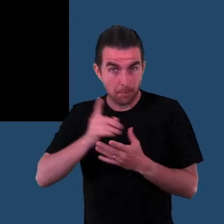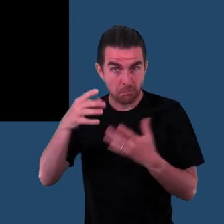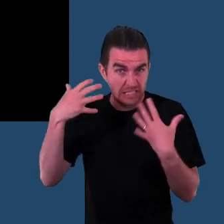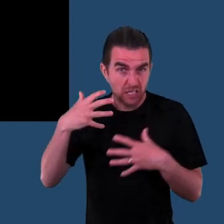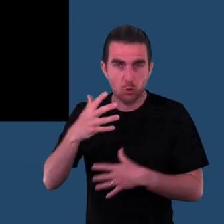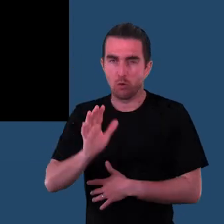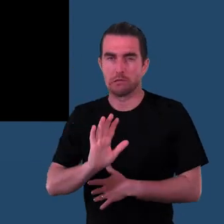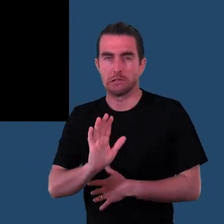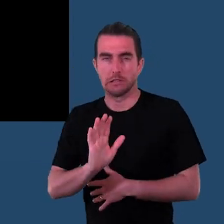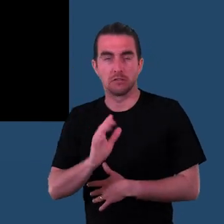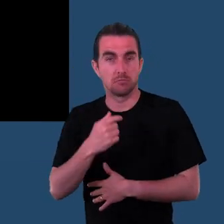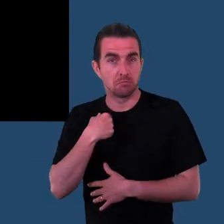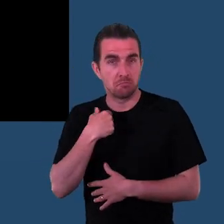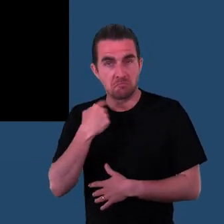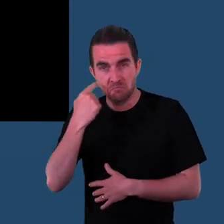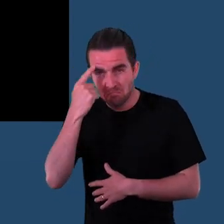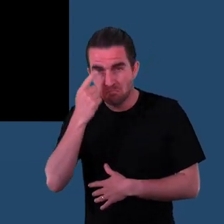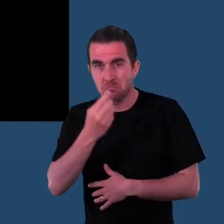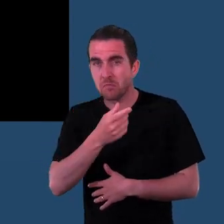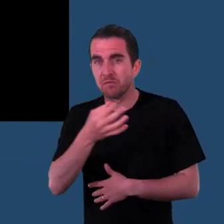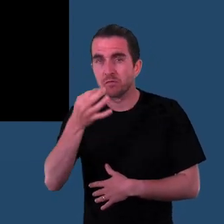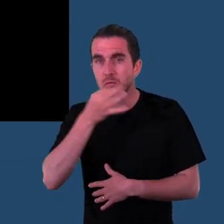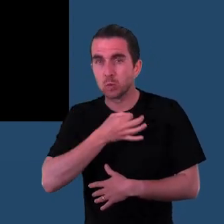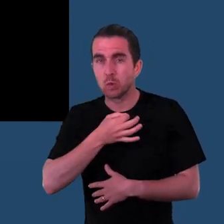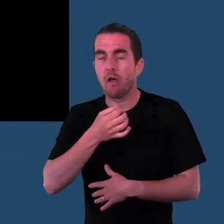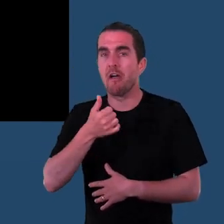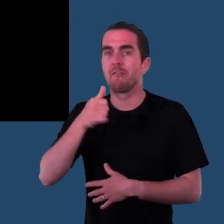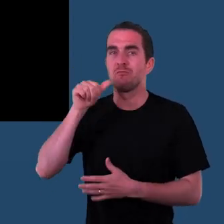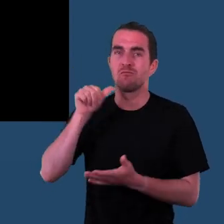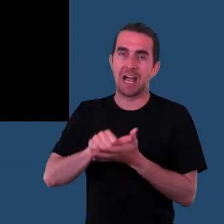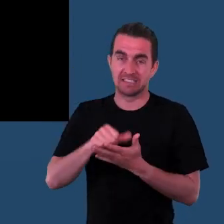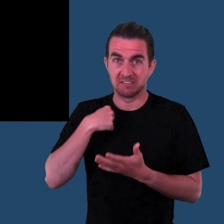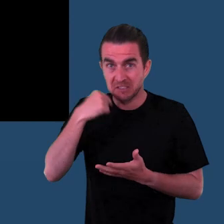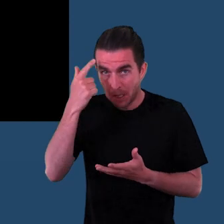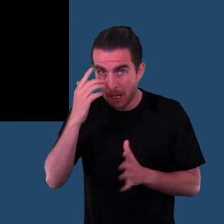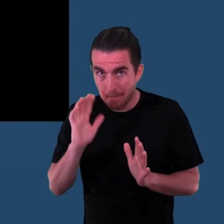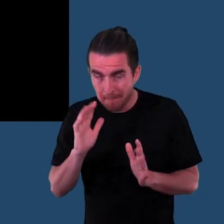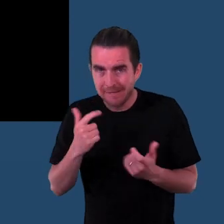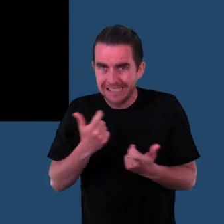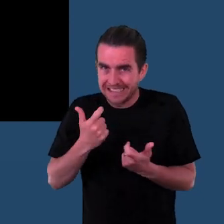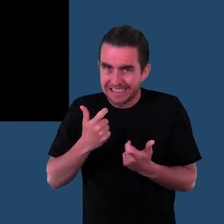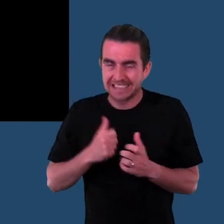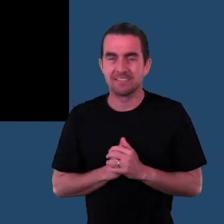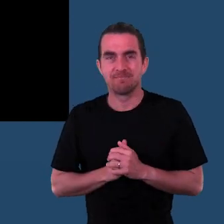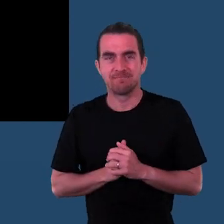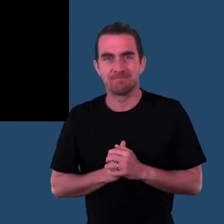I'm hoping, and I'm guessing quite a few of them will get this one right. (chuckles)